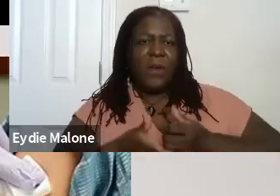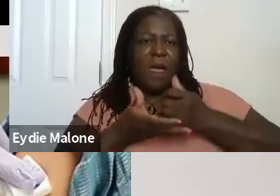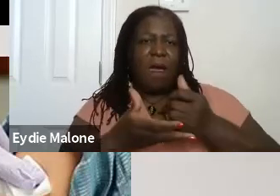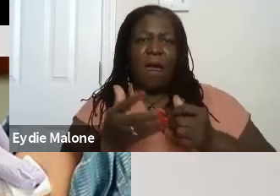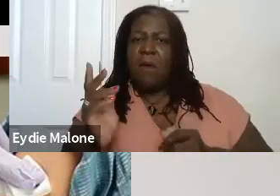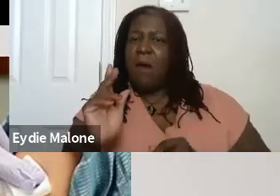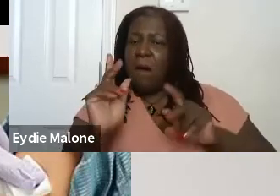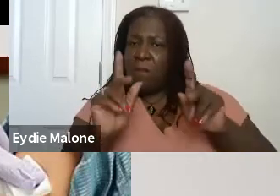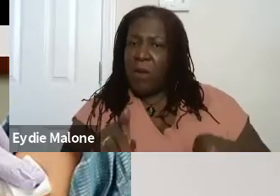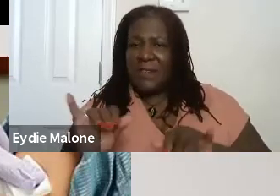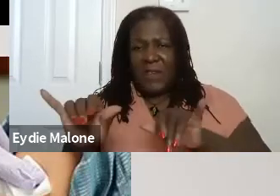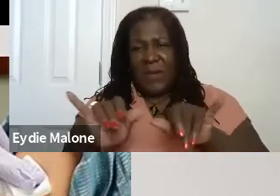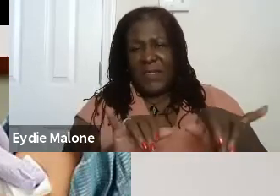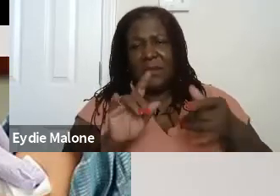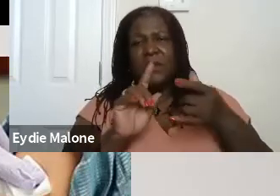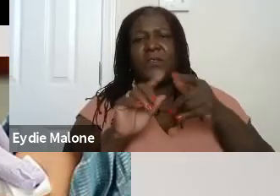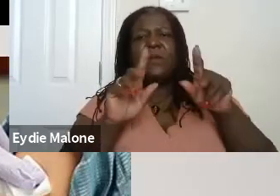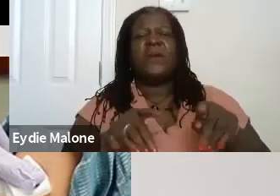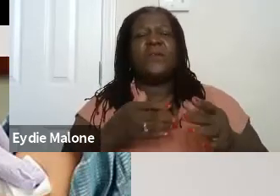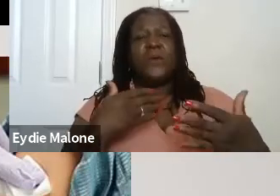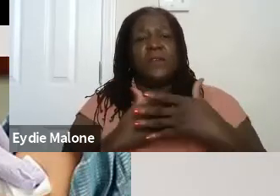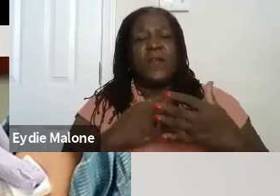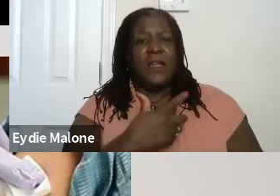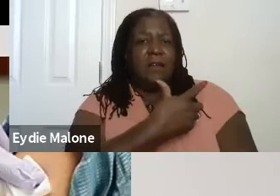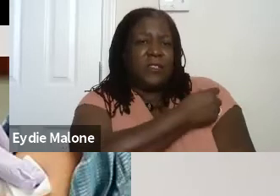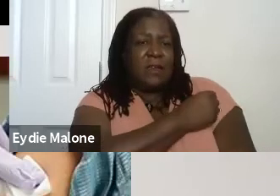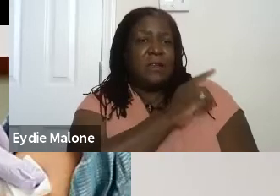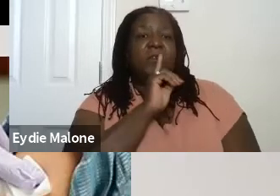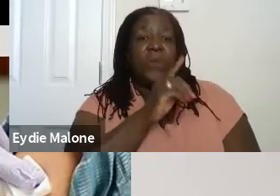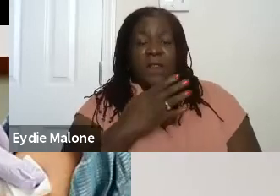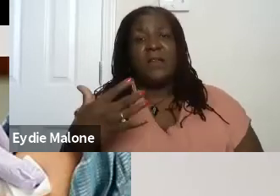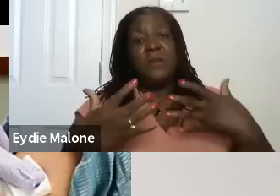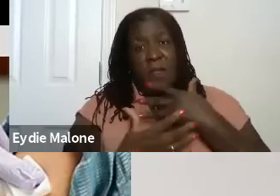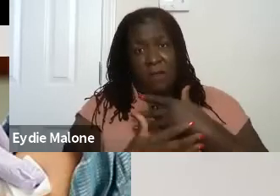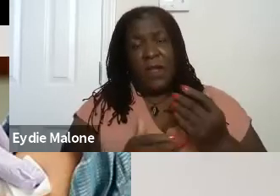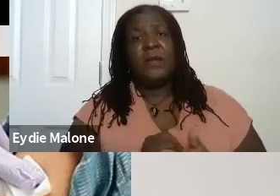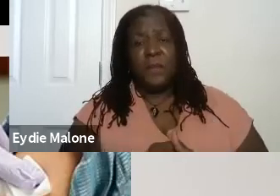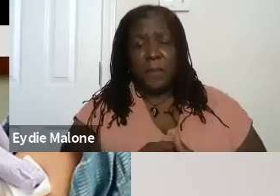use for someone who is afraid of shots. It's a real thing to be afraid. There are ways to